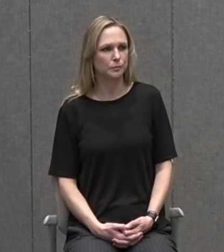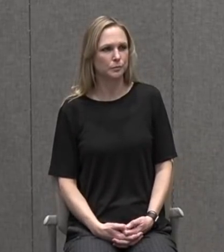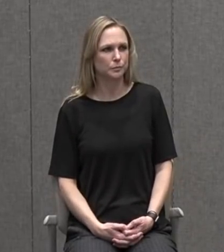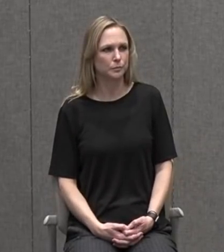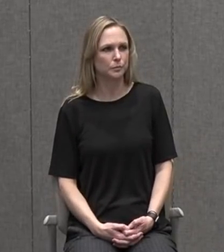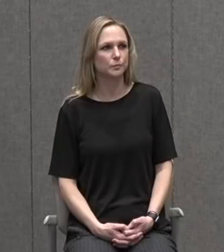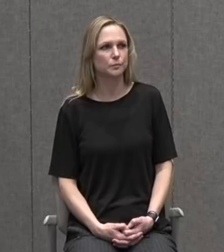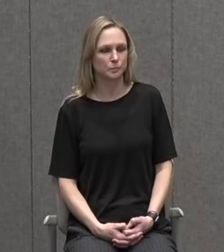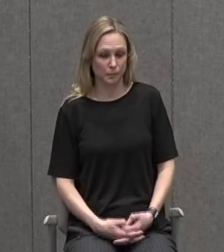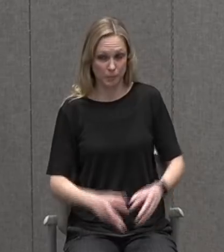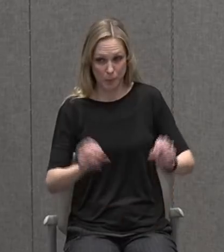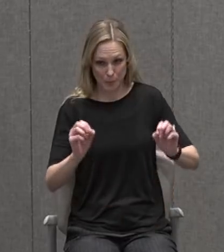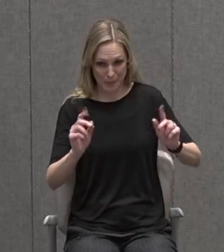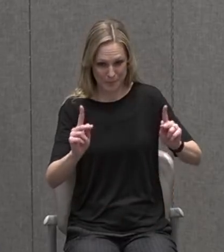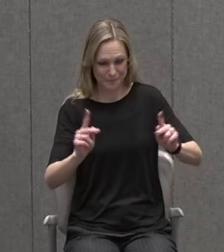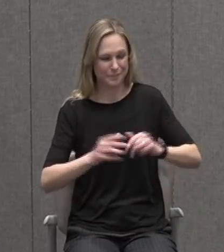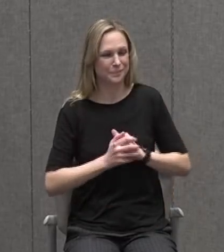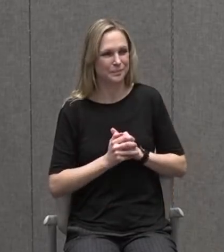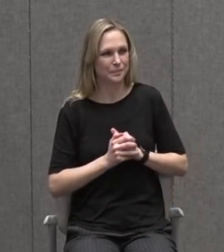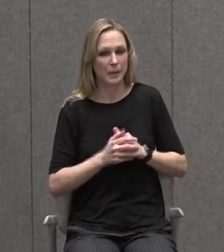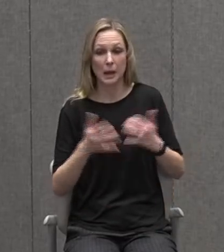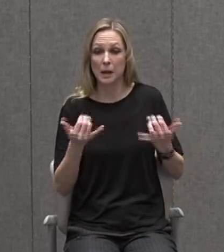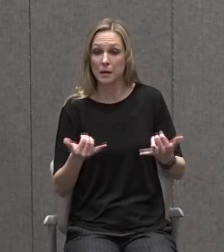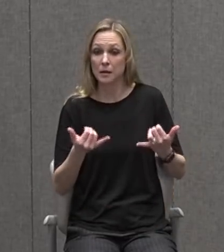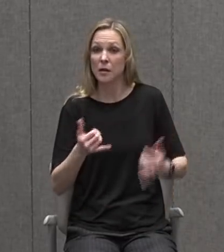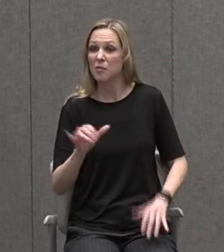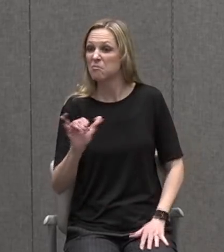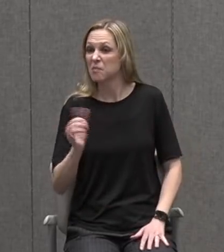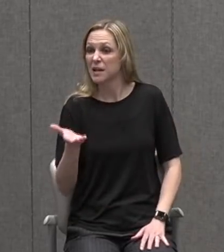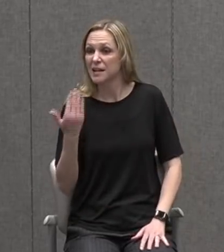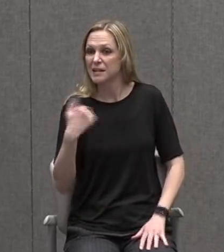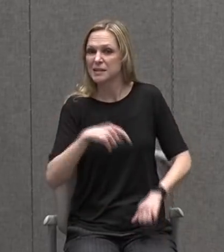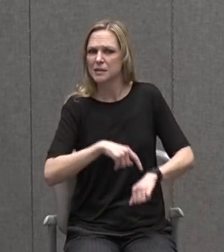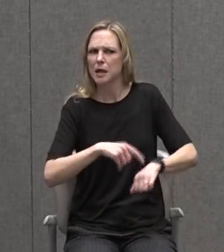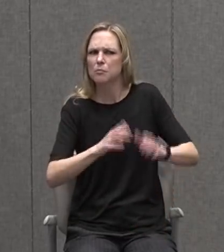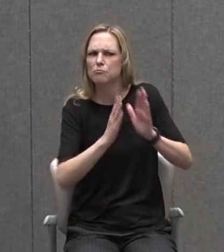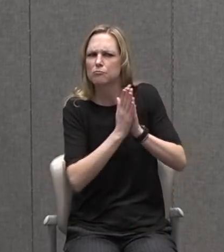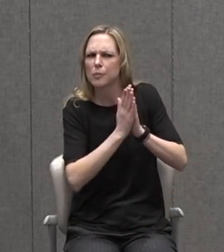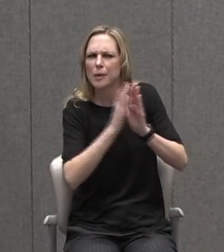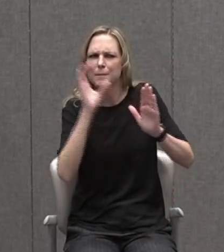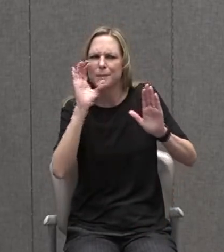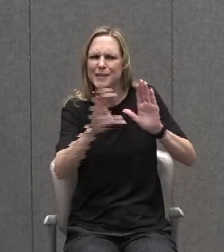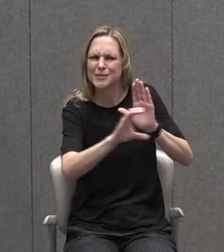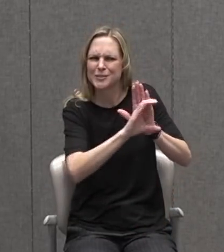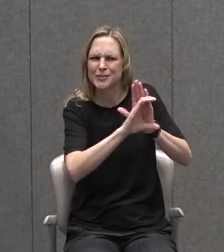Okay, now, just like last time, I asked you guys for a picture of it, a pictorial representation.